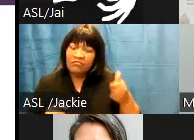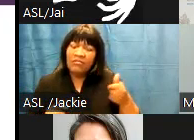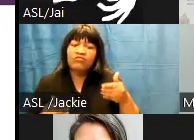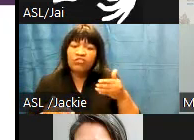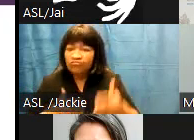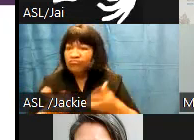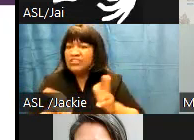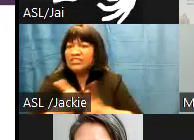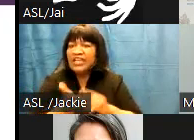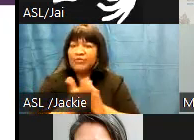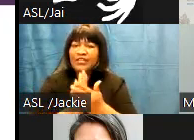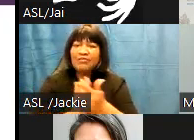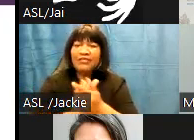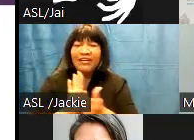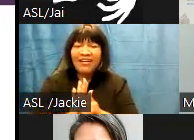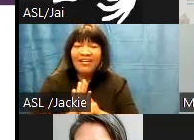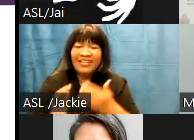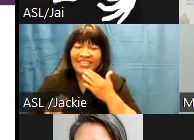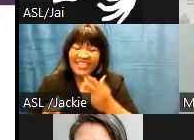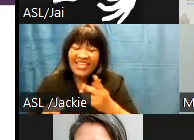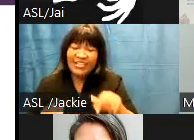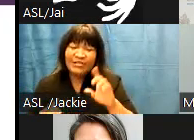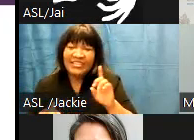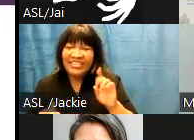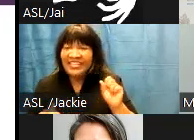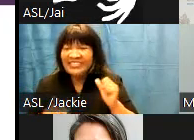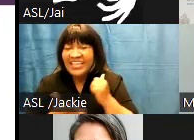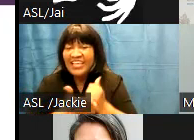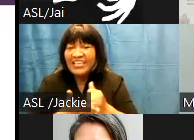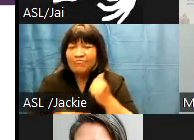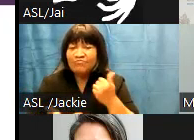I want to thank BDS, the organization that helped me to write the guidelines and